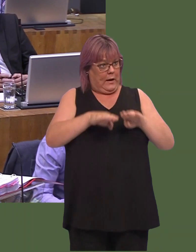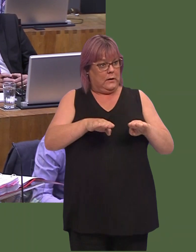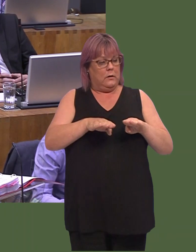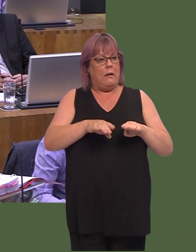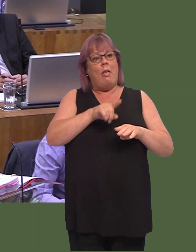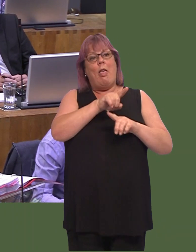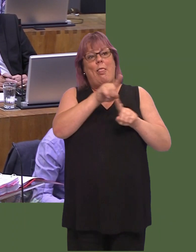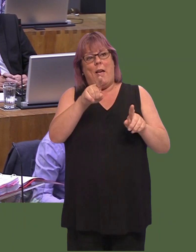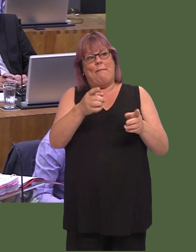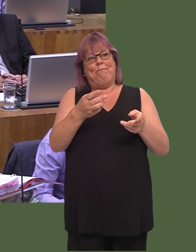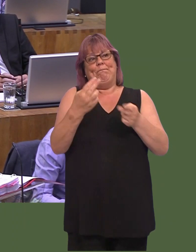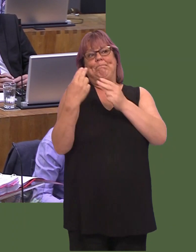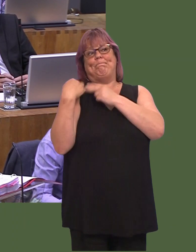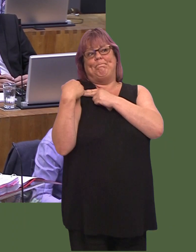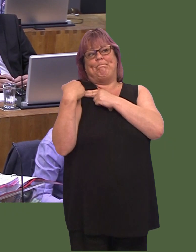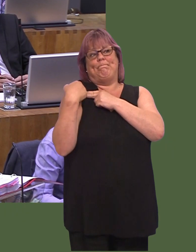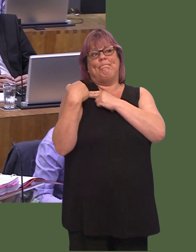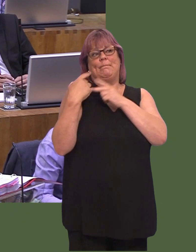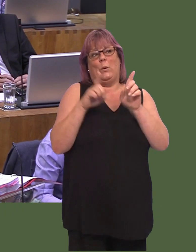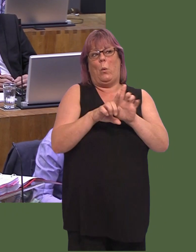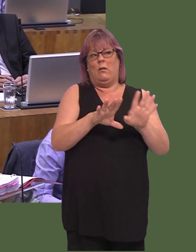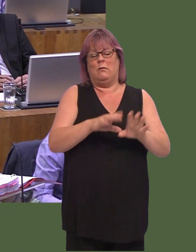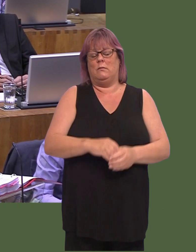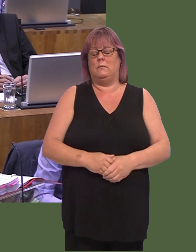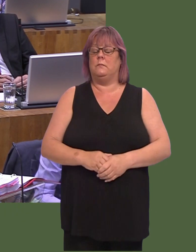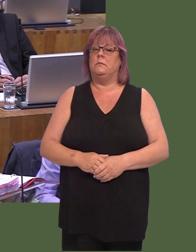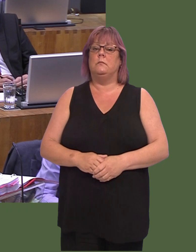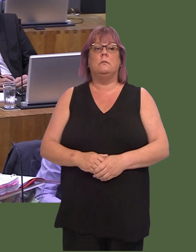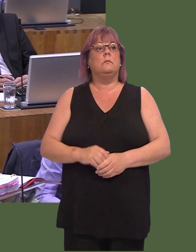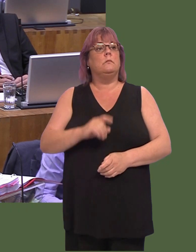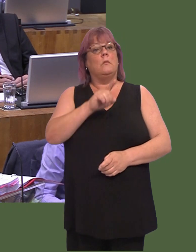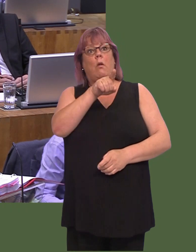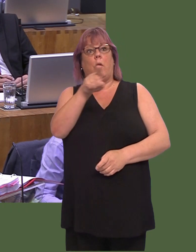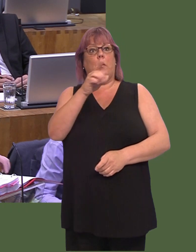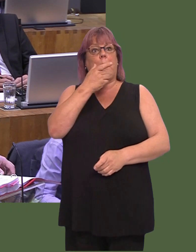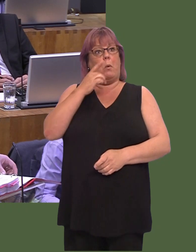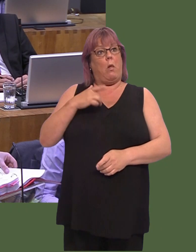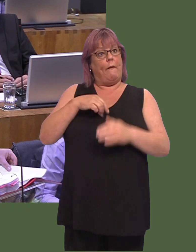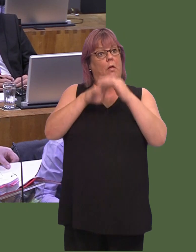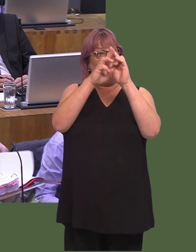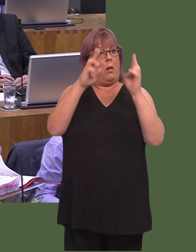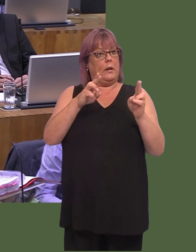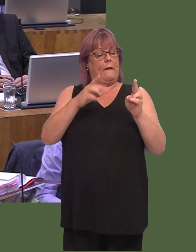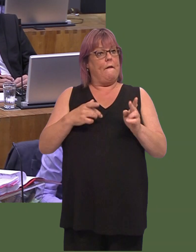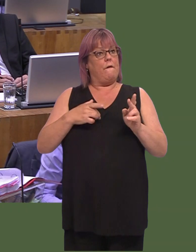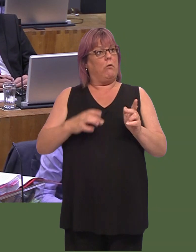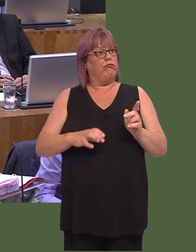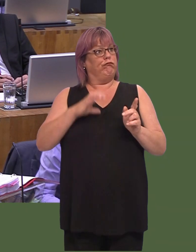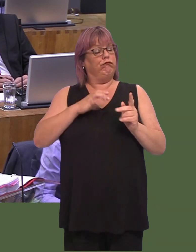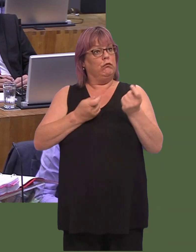building. They have to take on board the liabilities as well in those circumstances. It is an advantage to those who live in the building because they feel they have greater